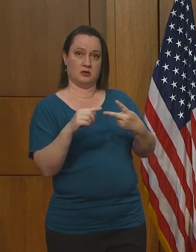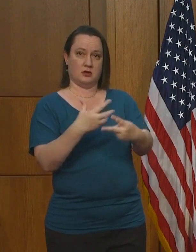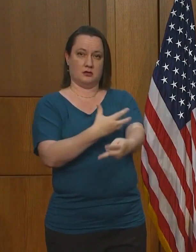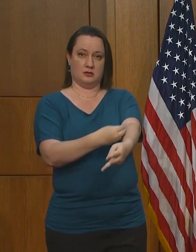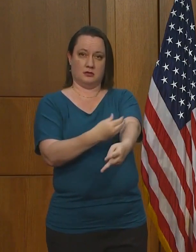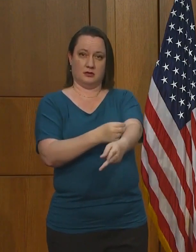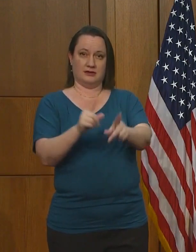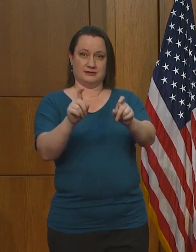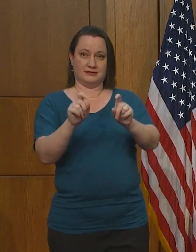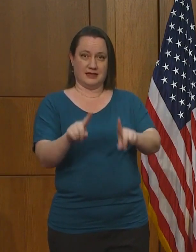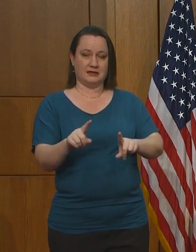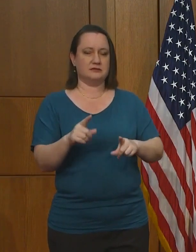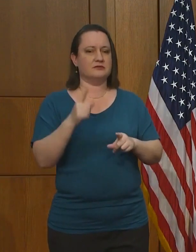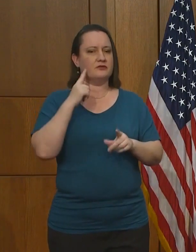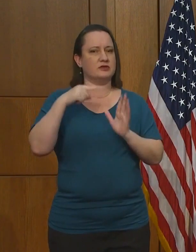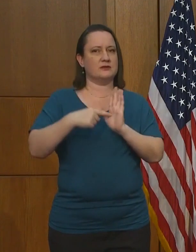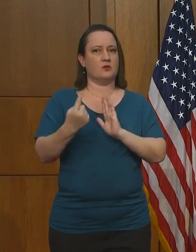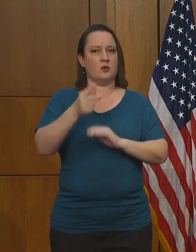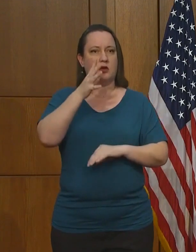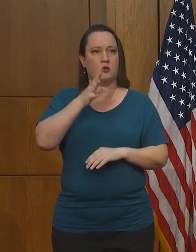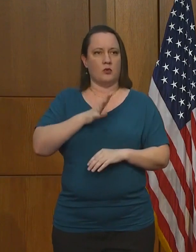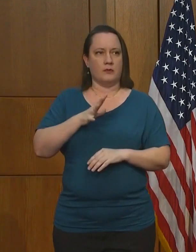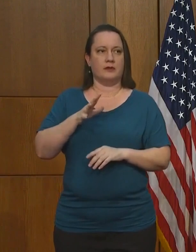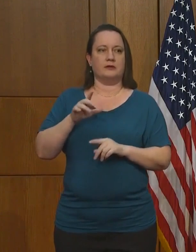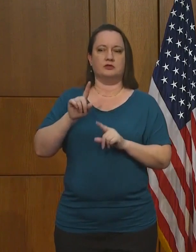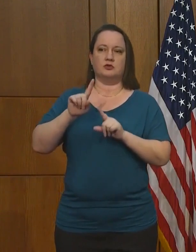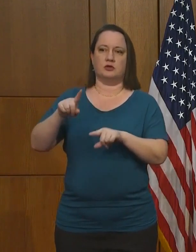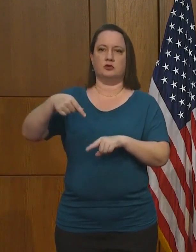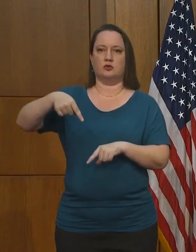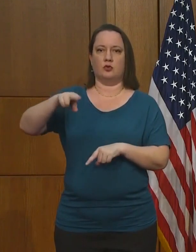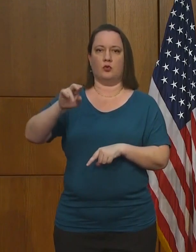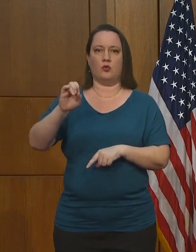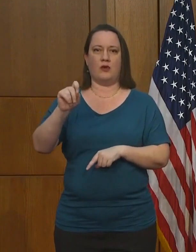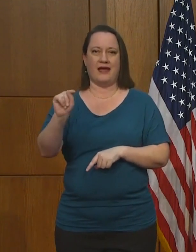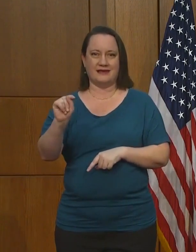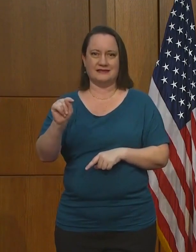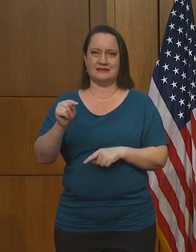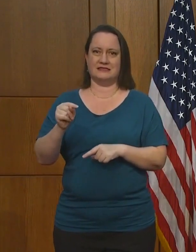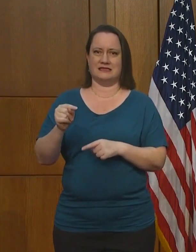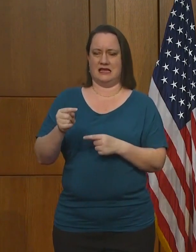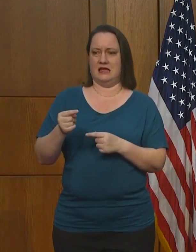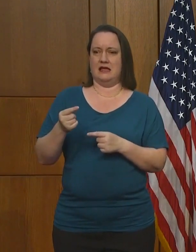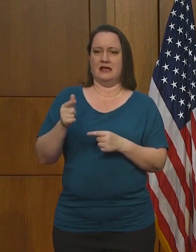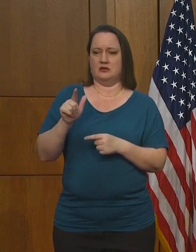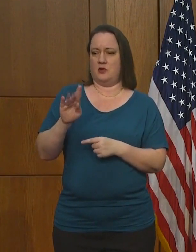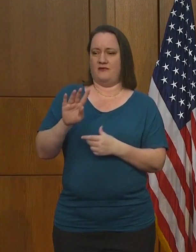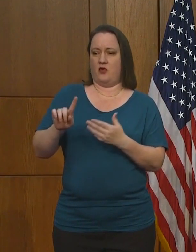THAT THEY HAVE EXPECTED HOME YESTERDAY. AFTER LAST- AND